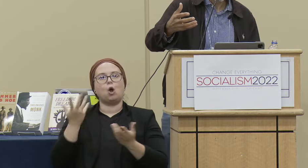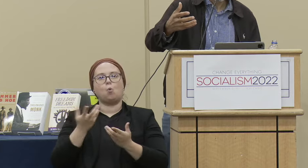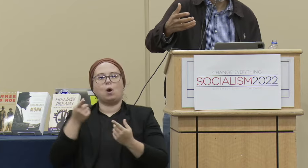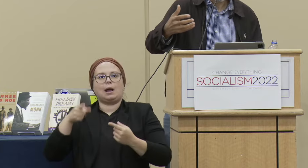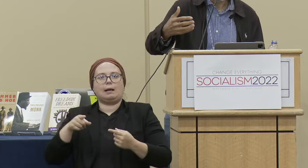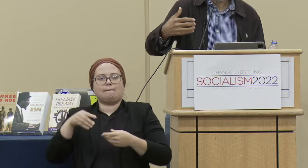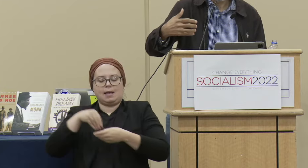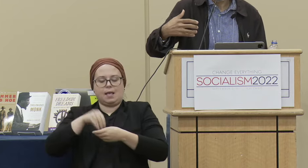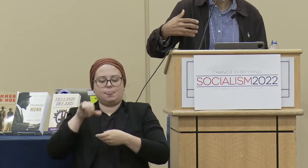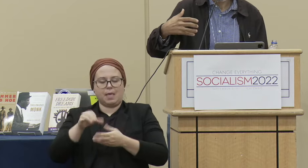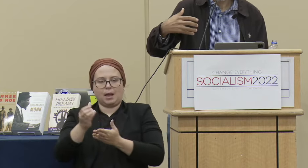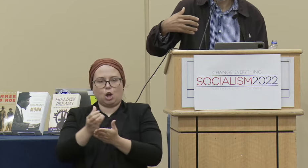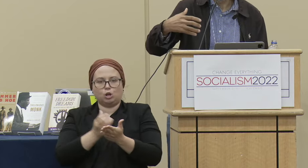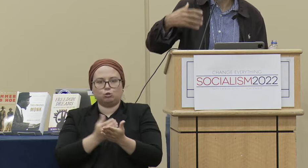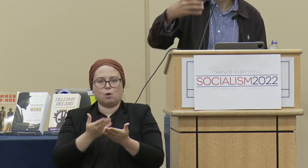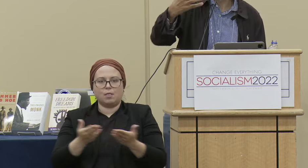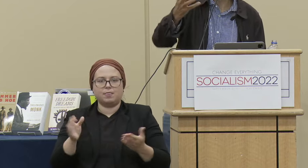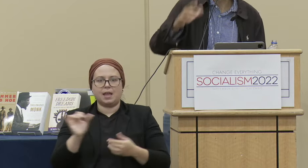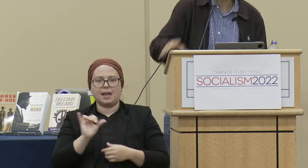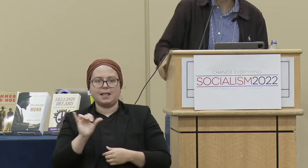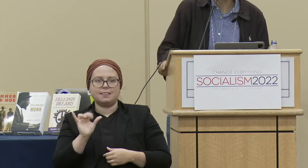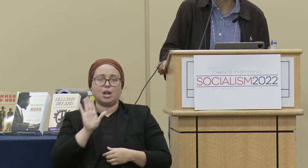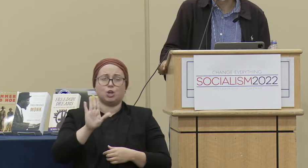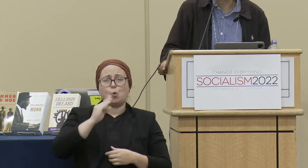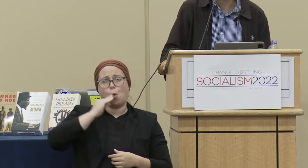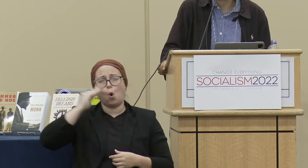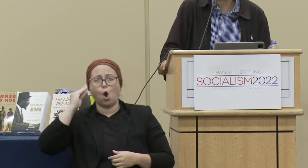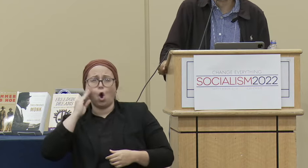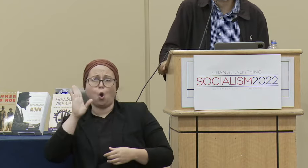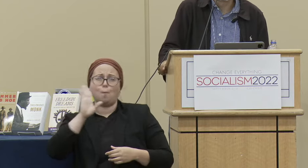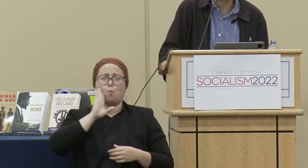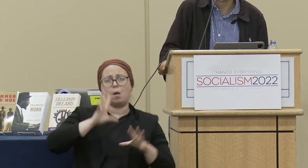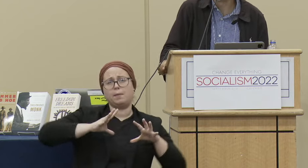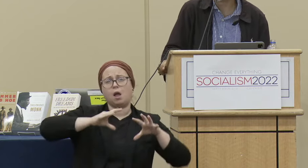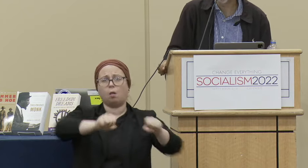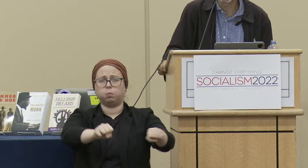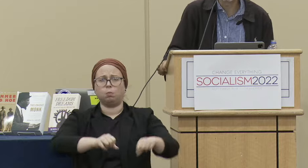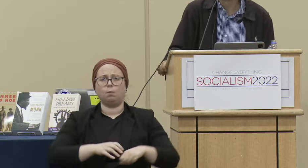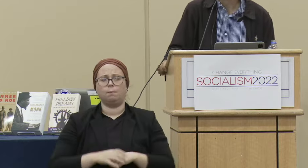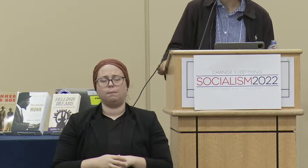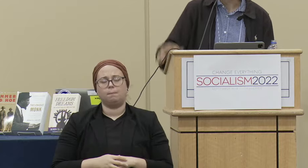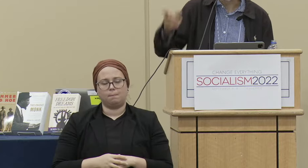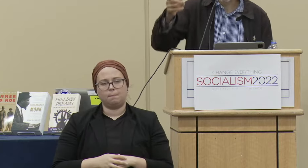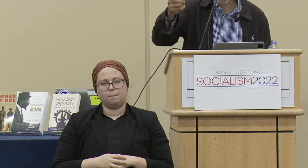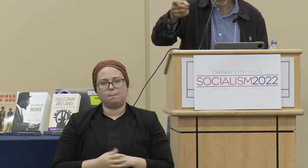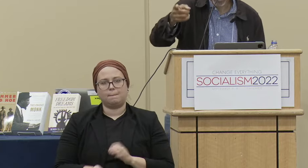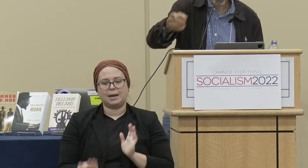was in that constitution, things like your home is going